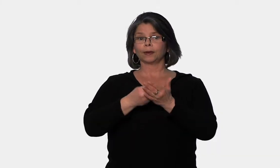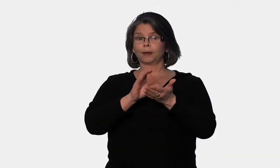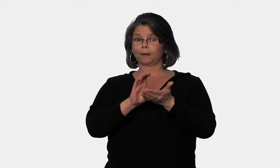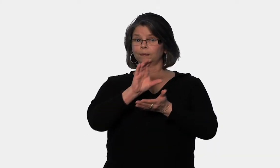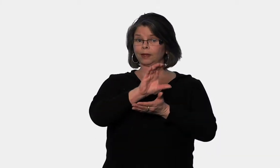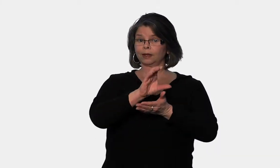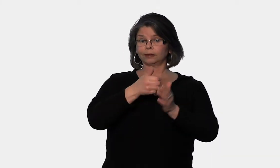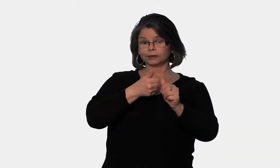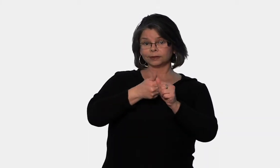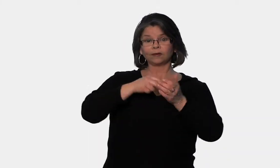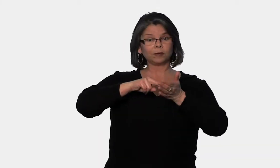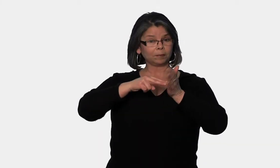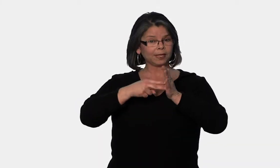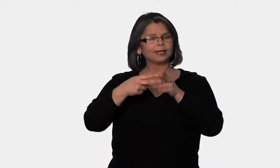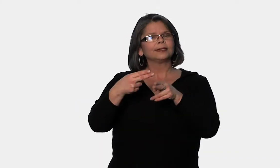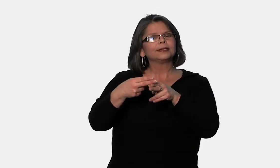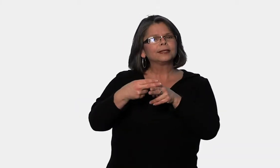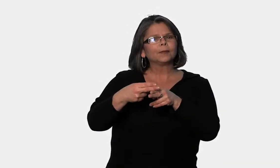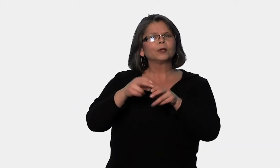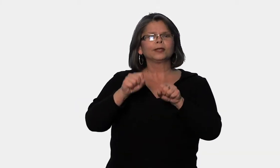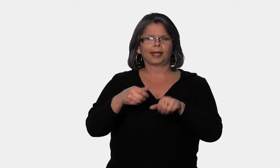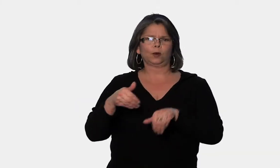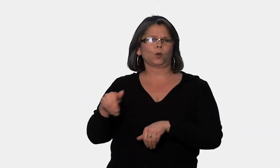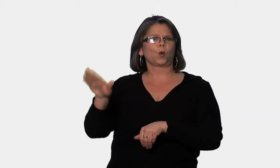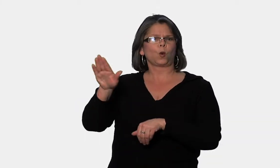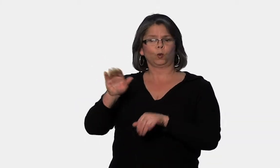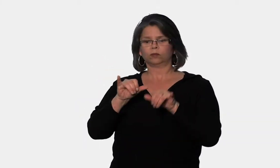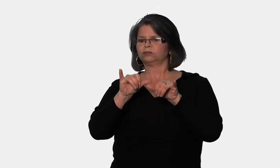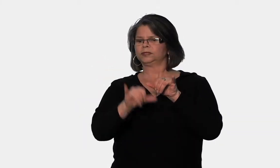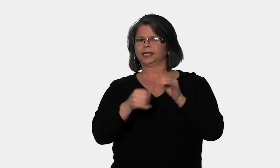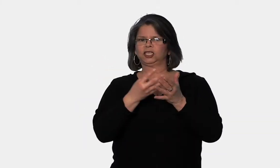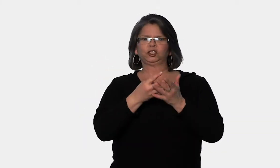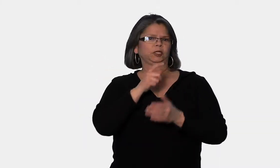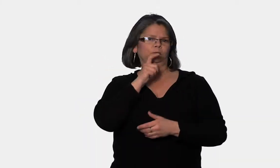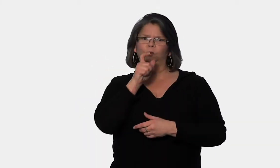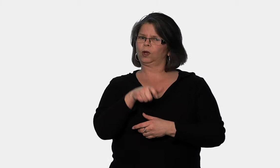Bail is the temporary release of the accused before trial,